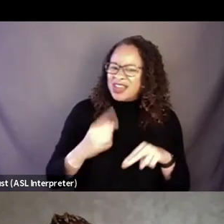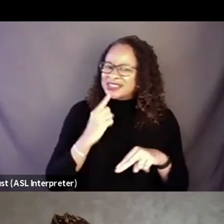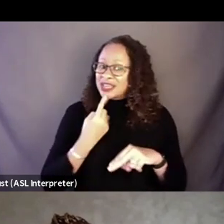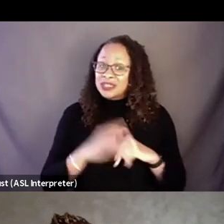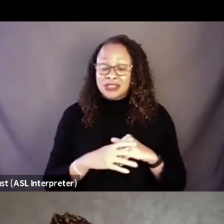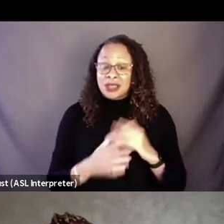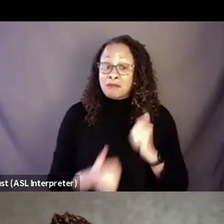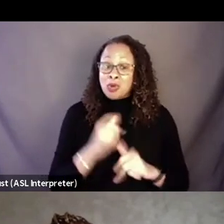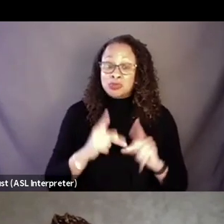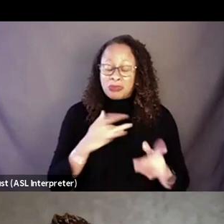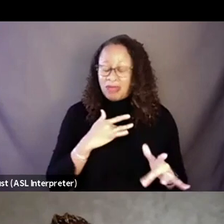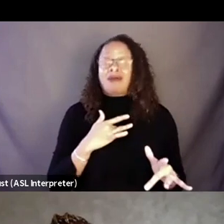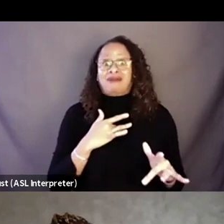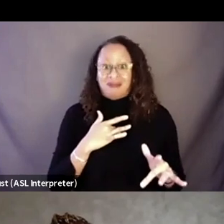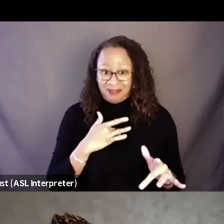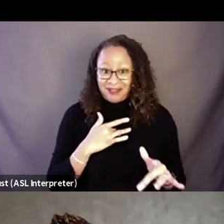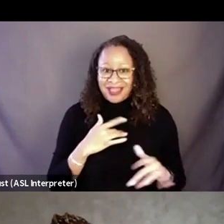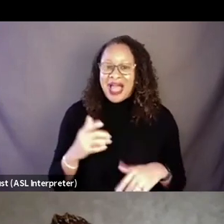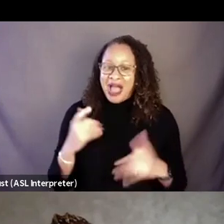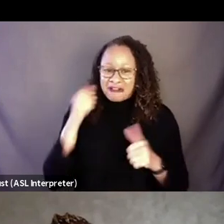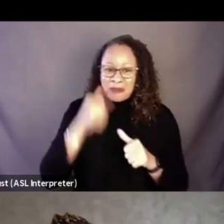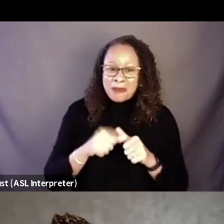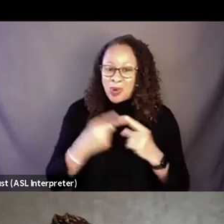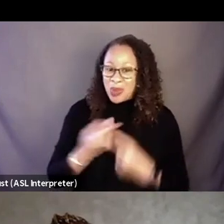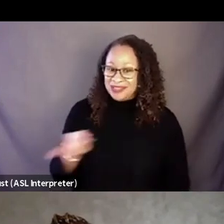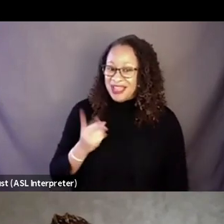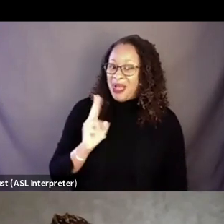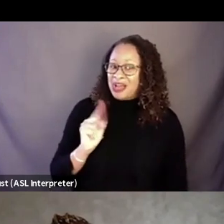'cause I remember Boniface and Njeri watched it the first time and they were like, no, no, play that again